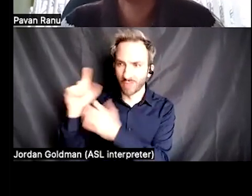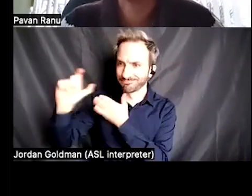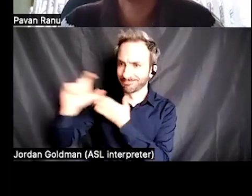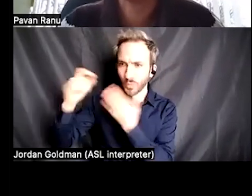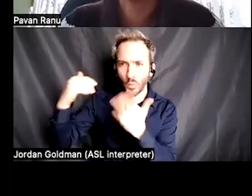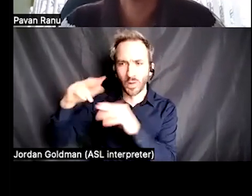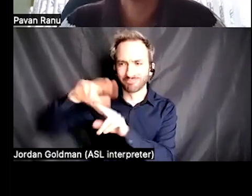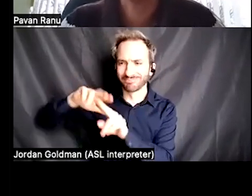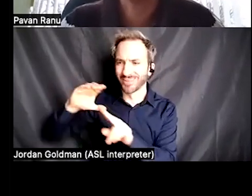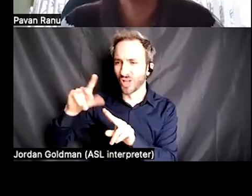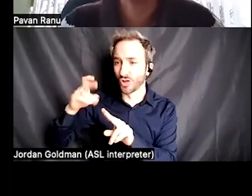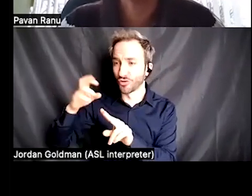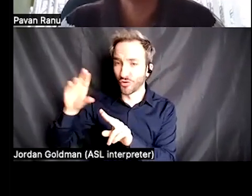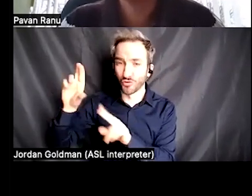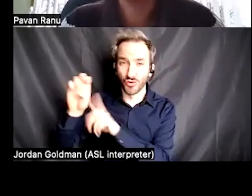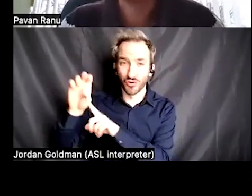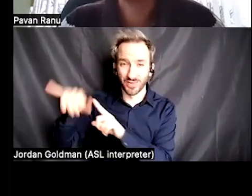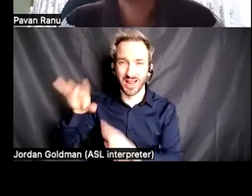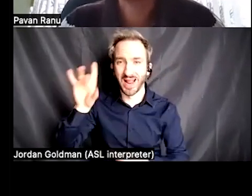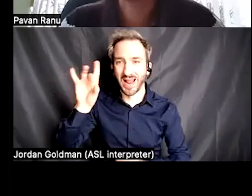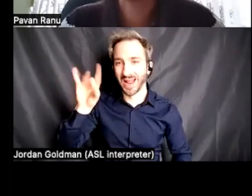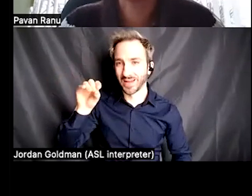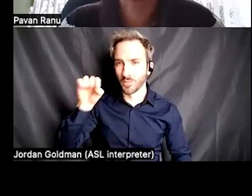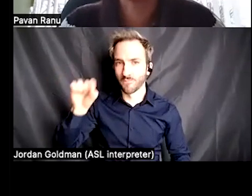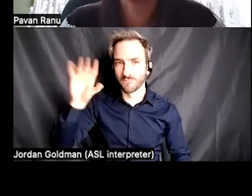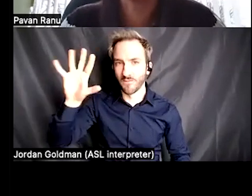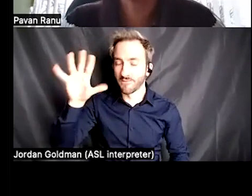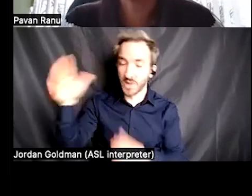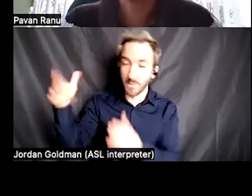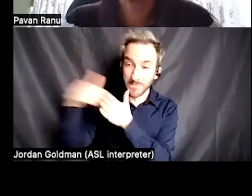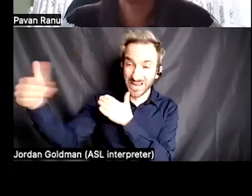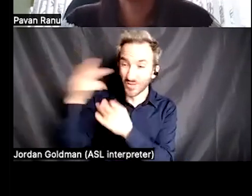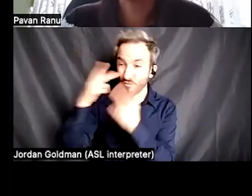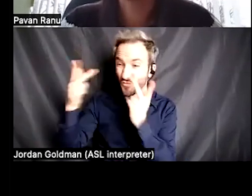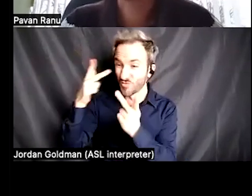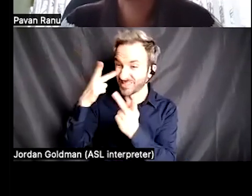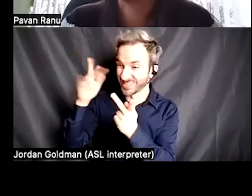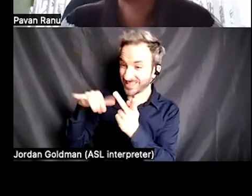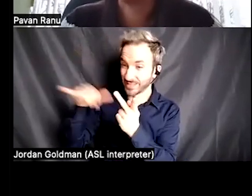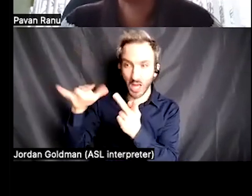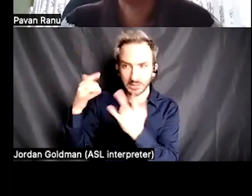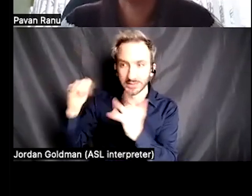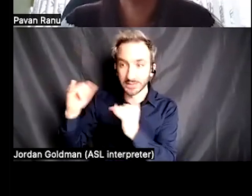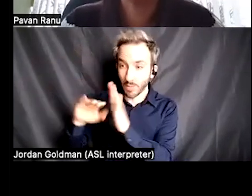80.5 million views, and those views are still growing. Cluttercore, of course, is a cousin